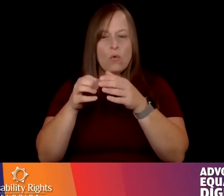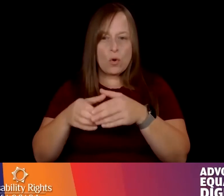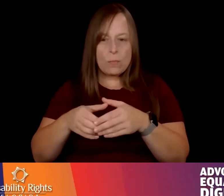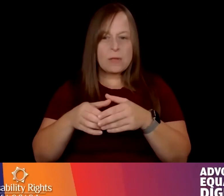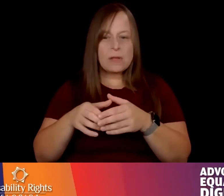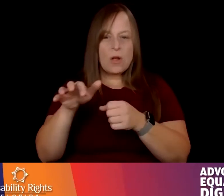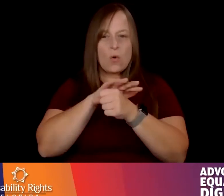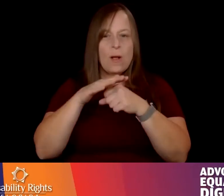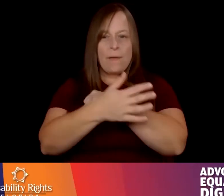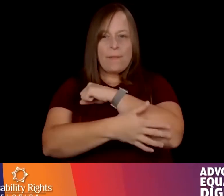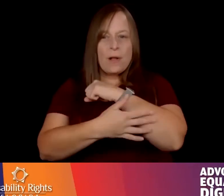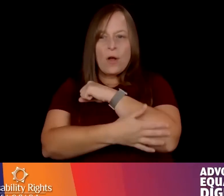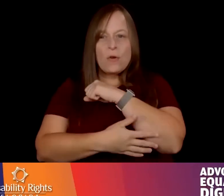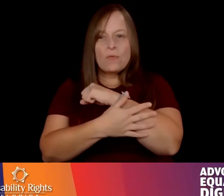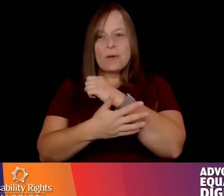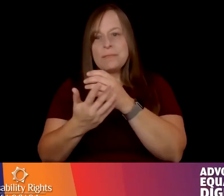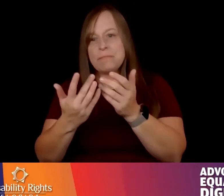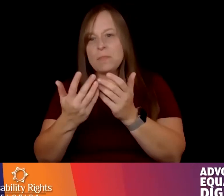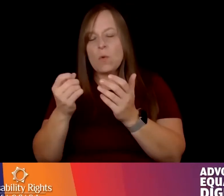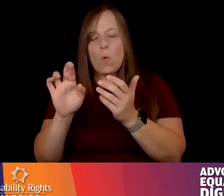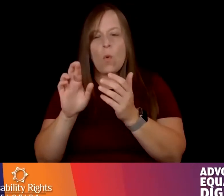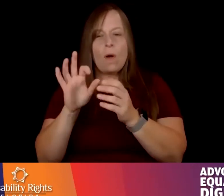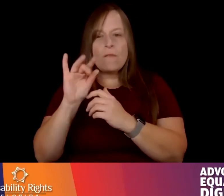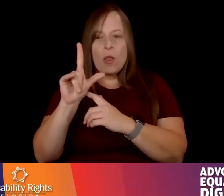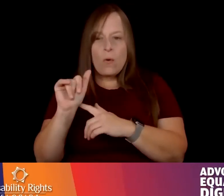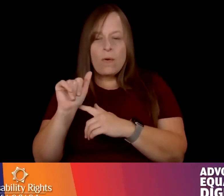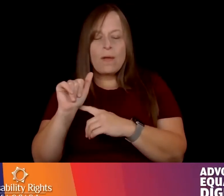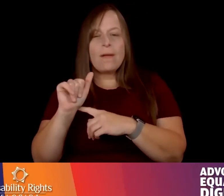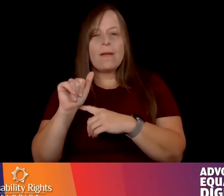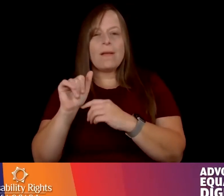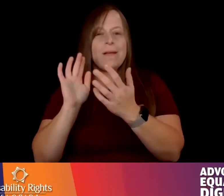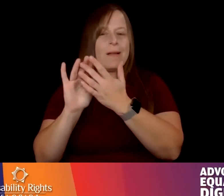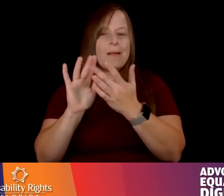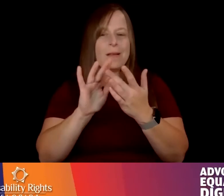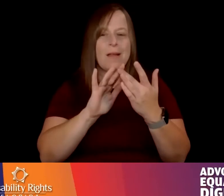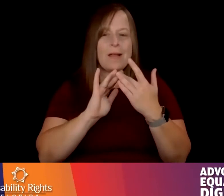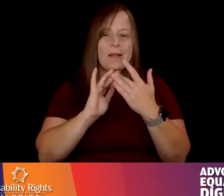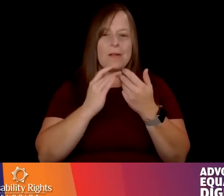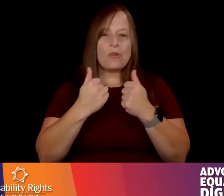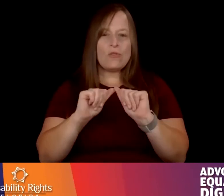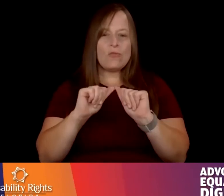around the country, or at least around Florida, and made some contacts and tried to make some inroads there.